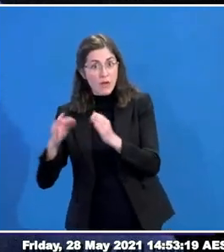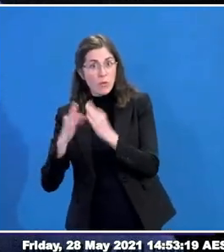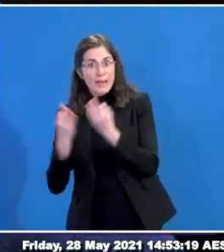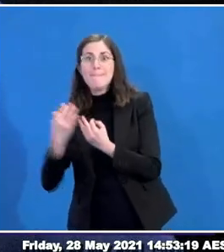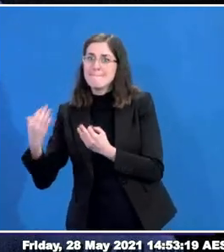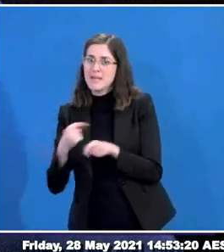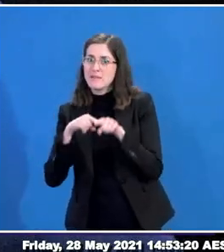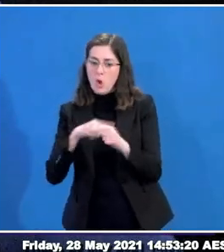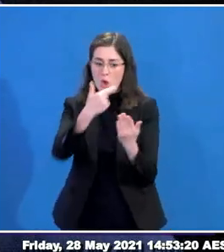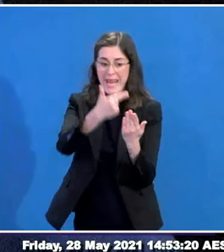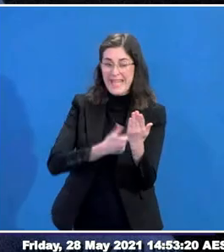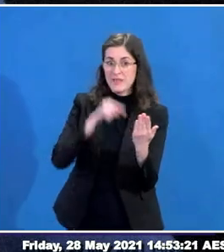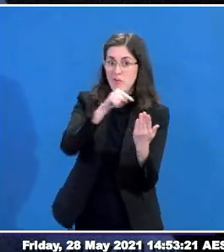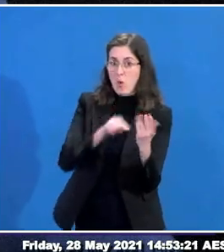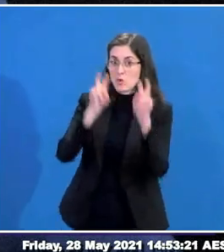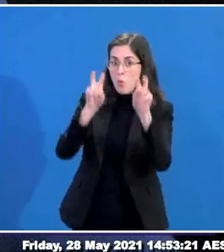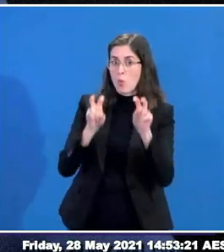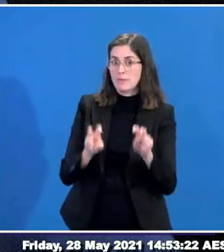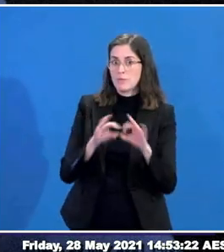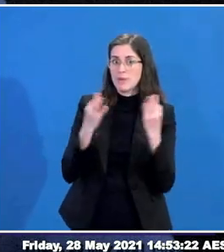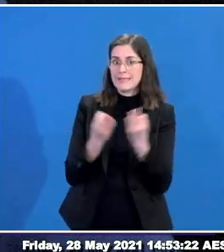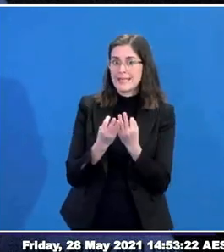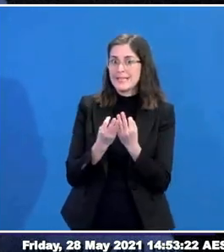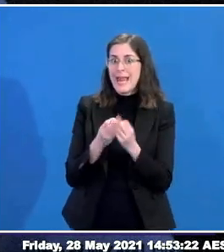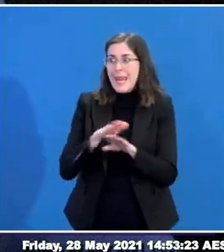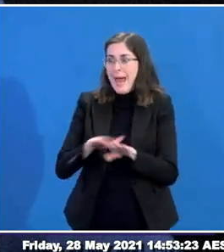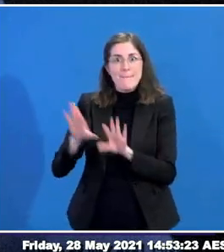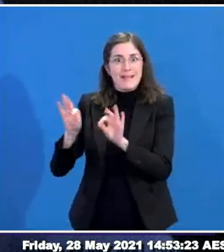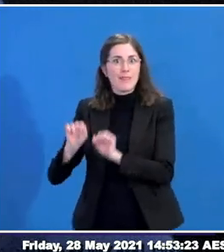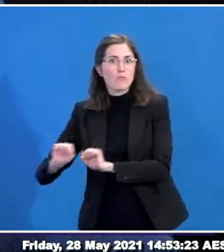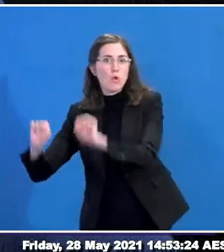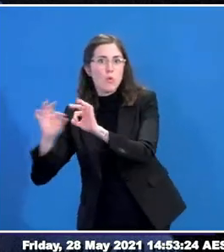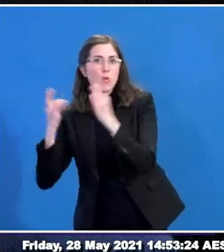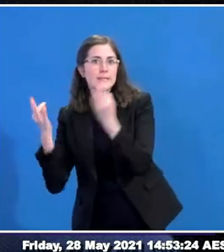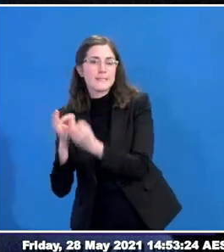and they must have a scope of work. So there is, I guess, an existing feature of the system that is